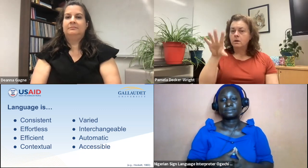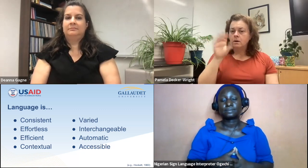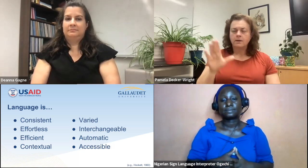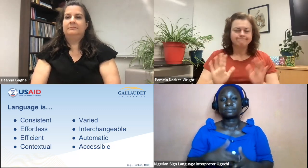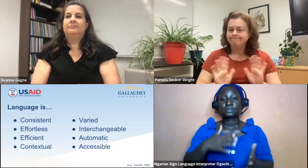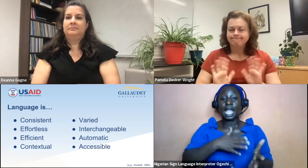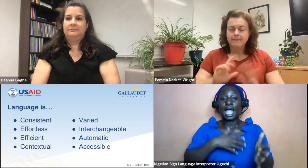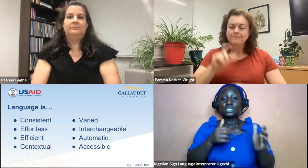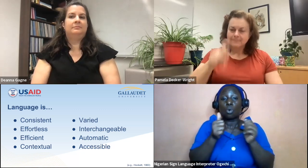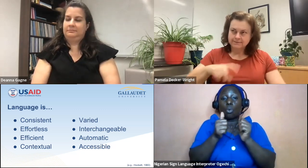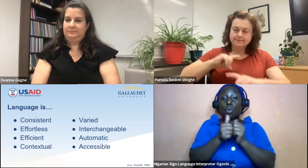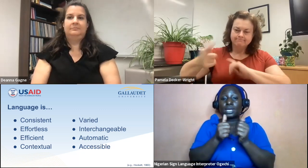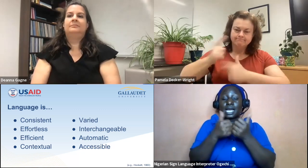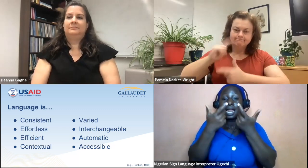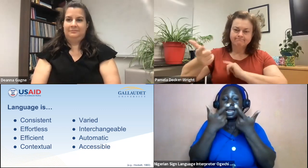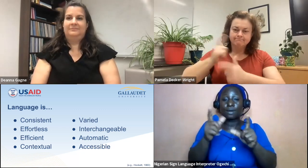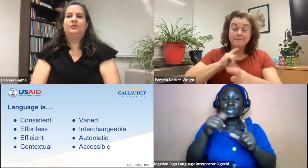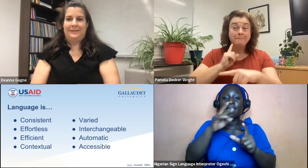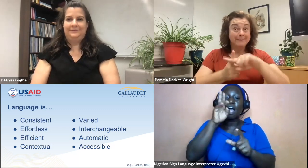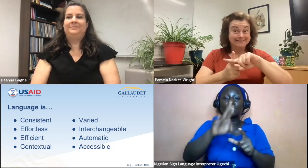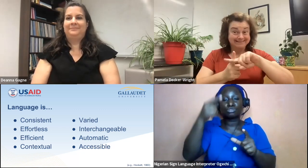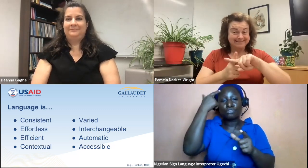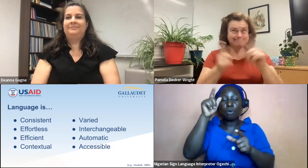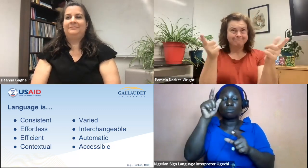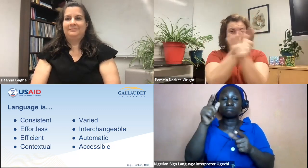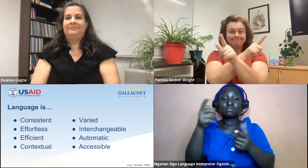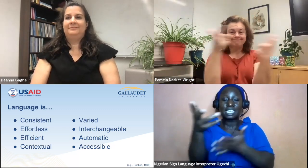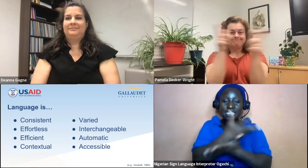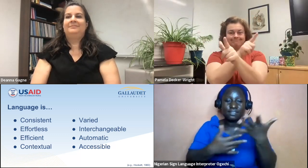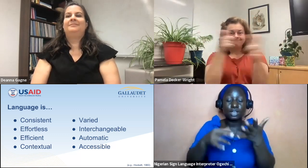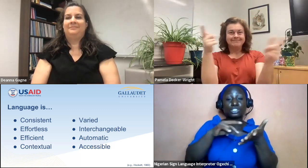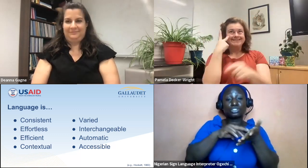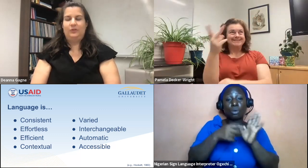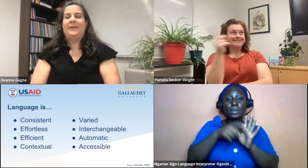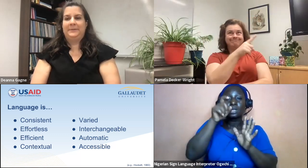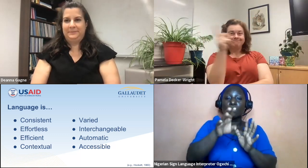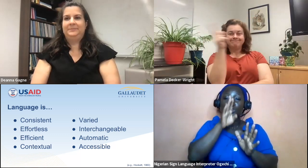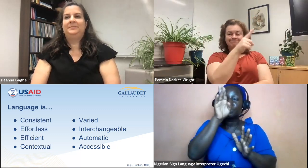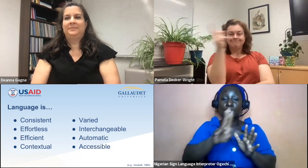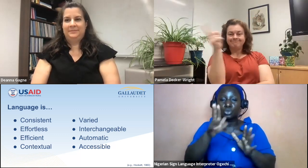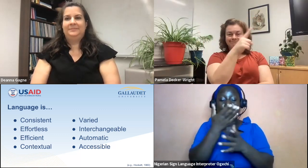It's not only a one way thing for talking about languages. There's something that can be inter exchange for